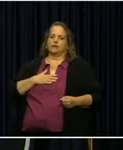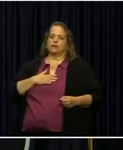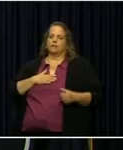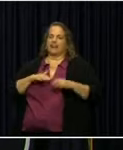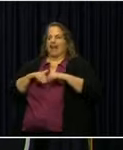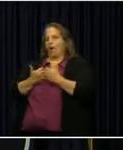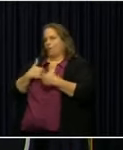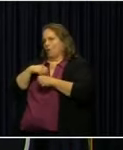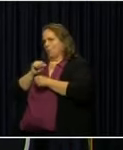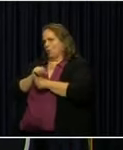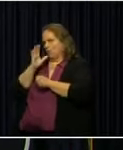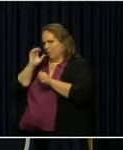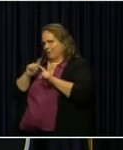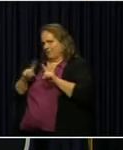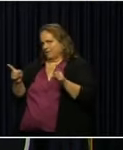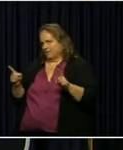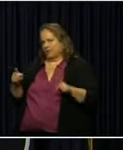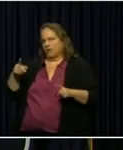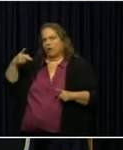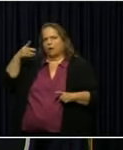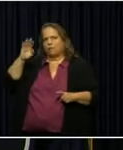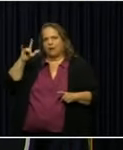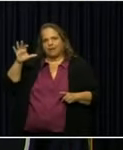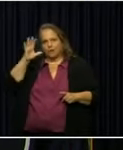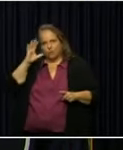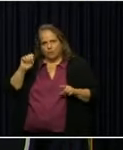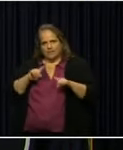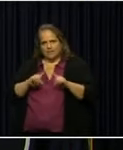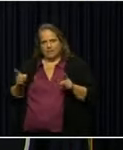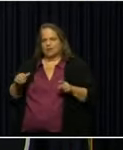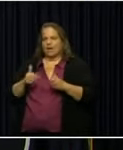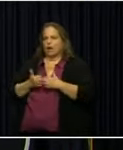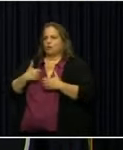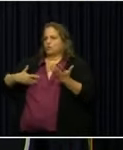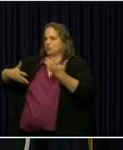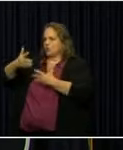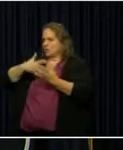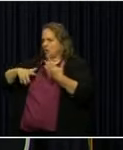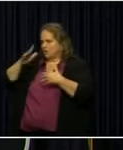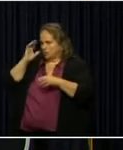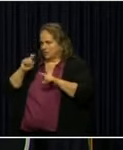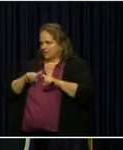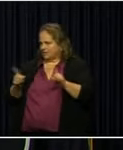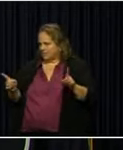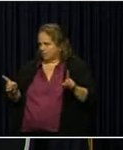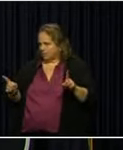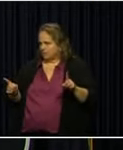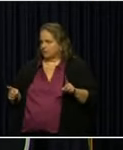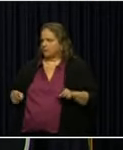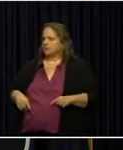WHAT'S GOING TO GUIDE US AND HOW WE'RE GOING TO GO. I THINK WITH THIS WE PROVIDED